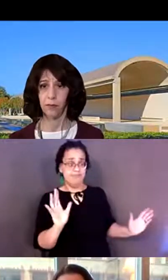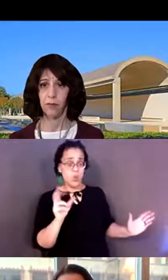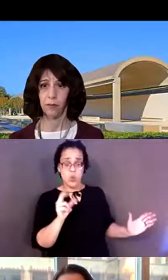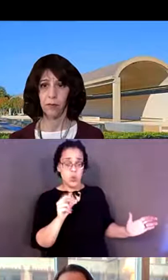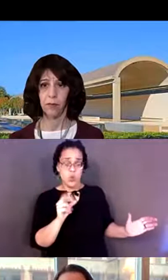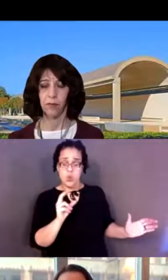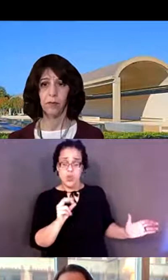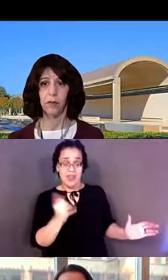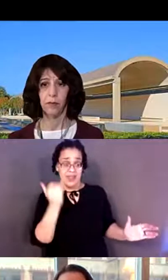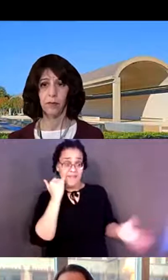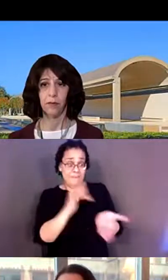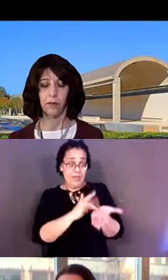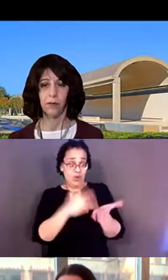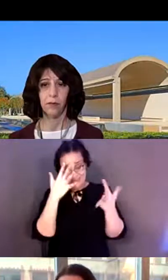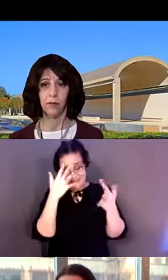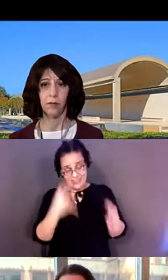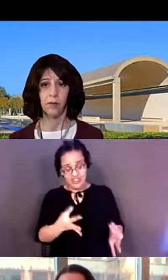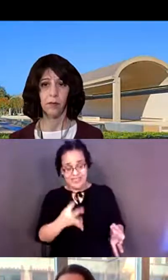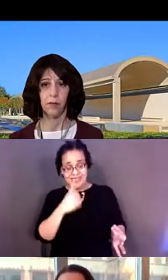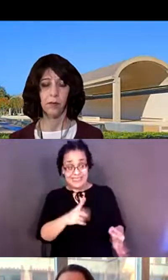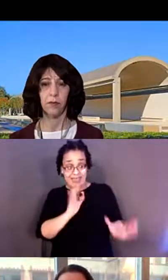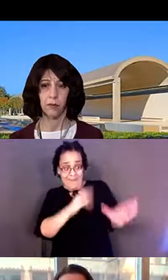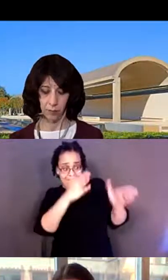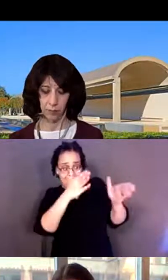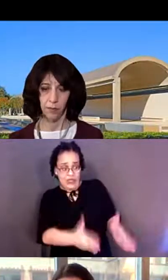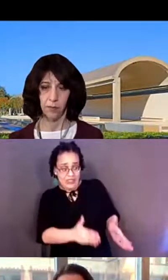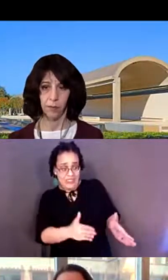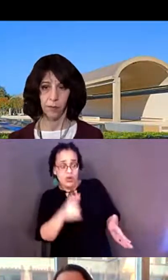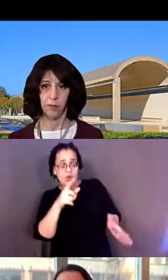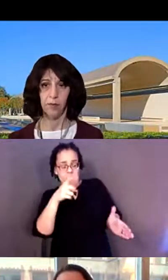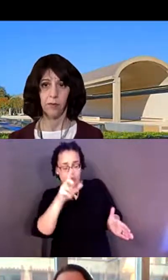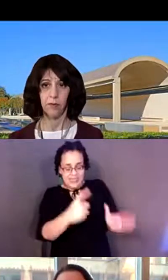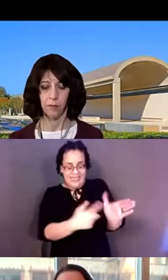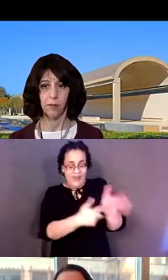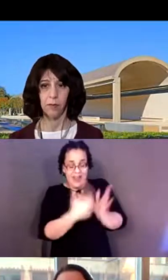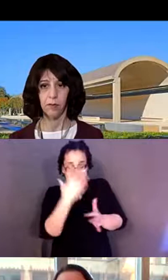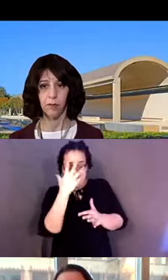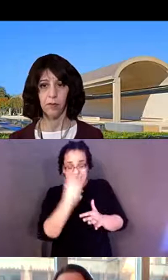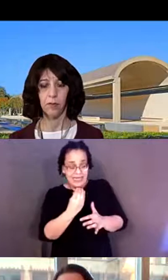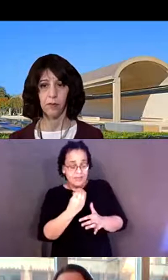determination is that person shouldn't have anybody, including a support person,